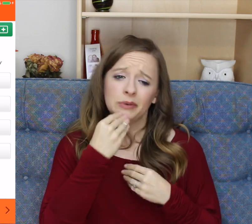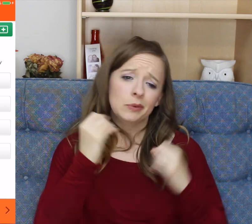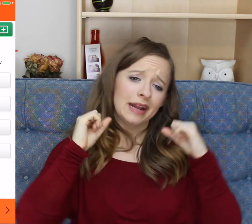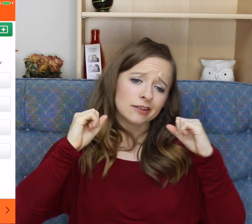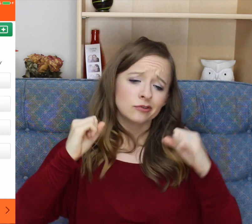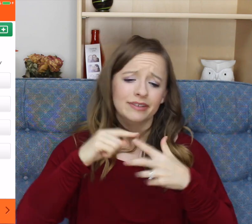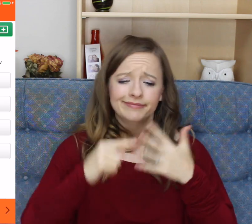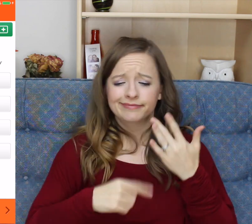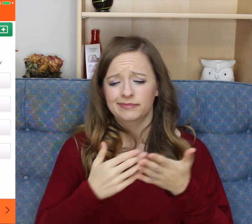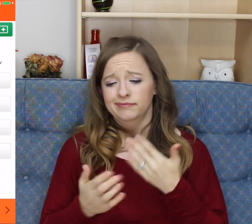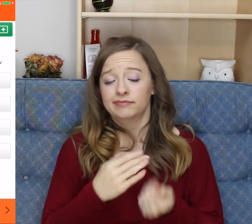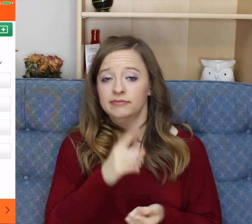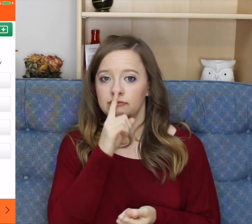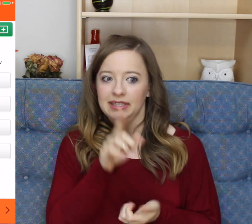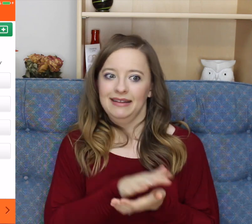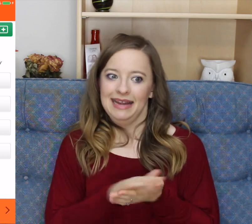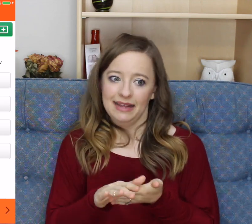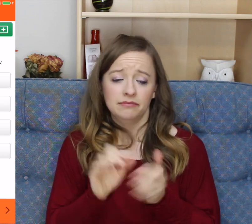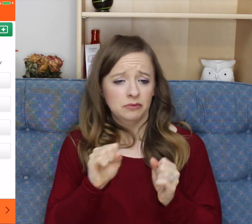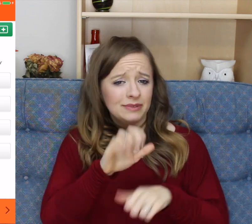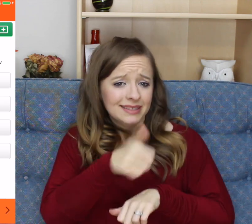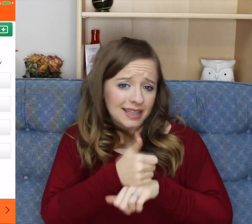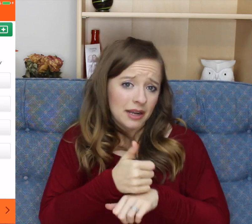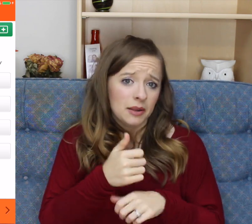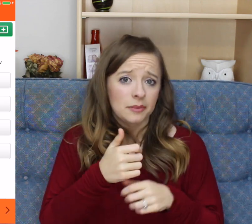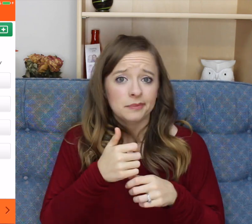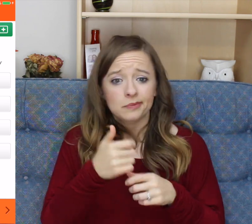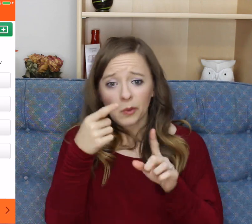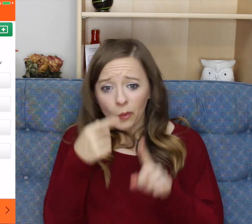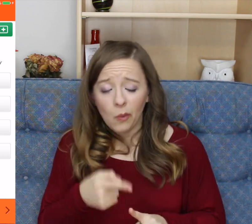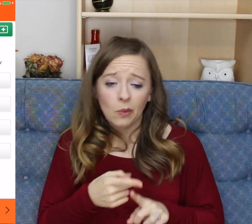actually add in food, exercise, anything that you want. It's really good. You can set up